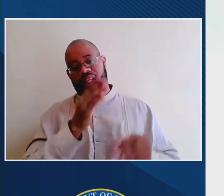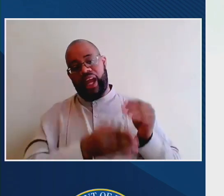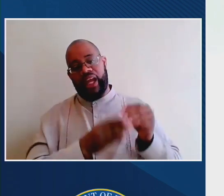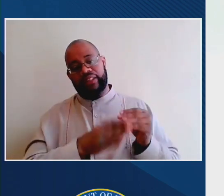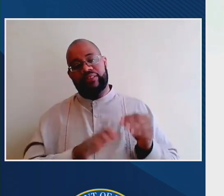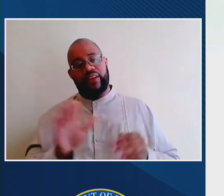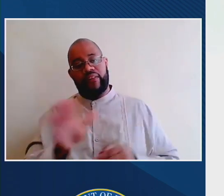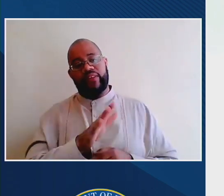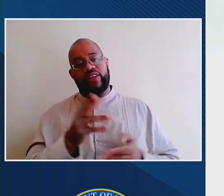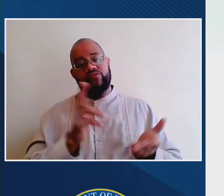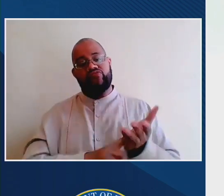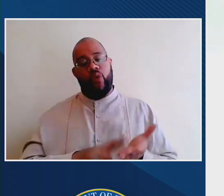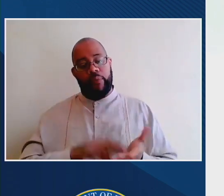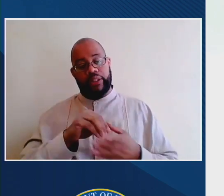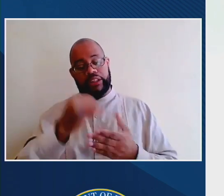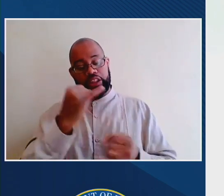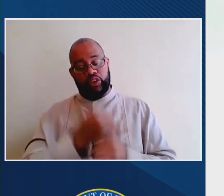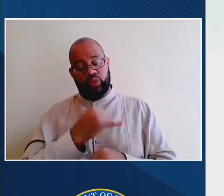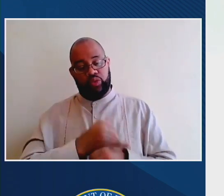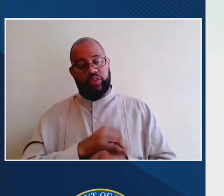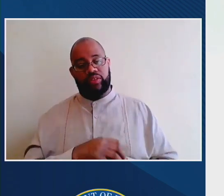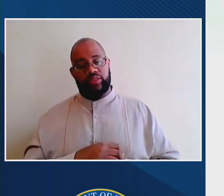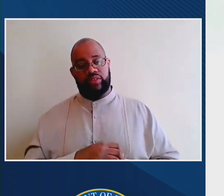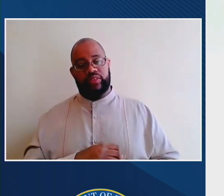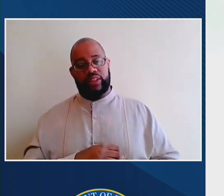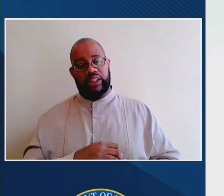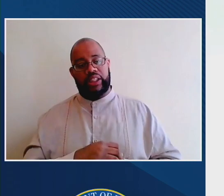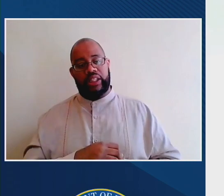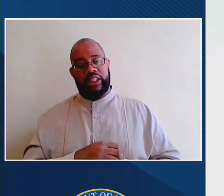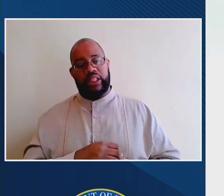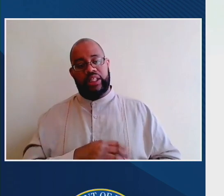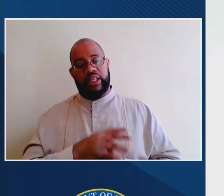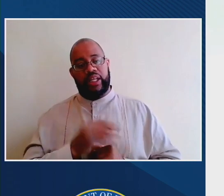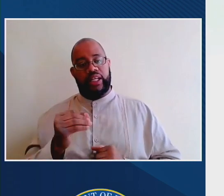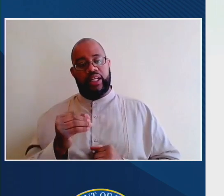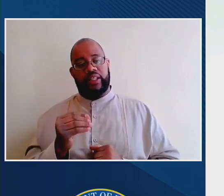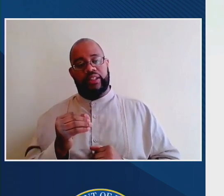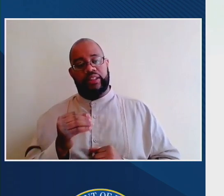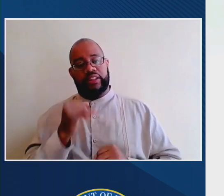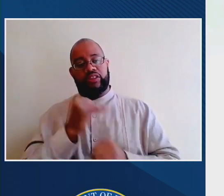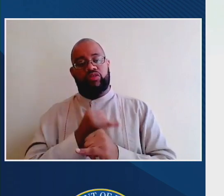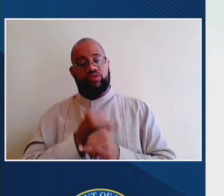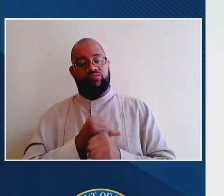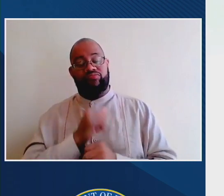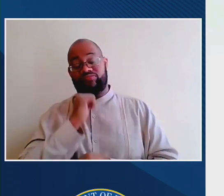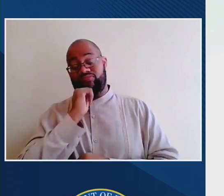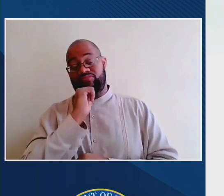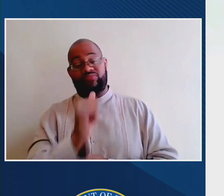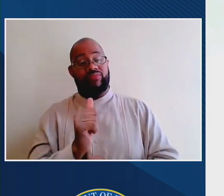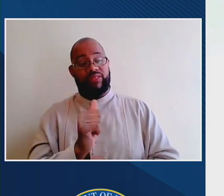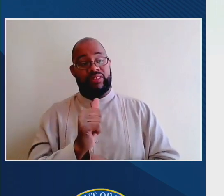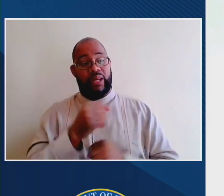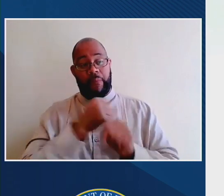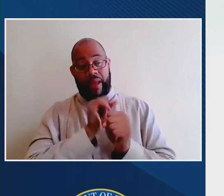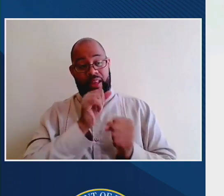institution and the institution did not make those credit balance payments.